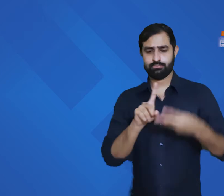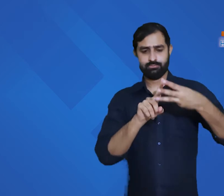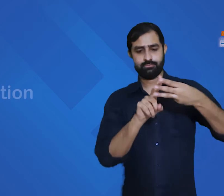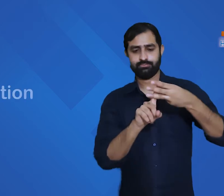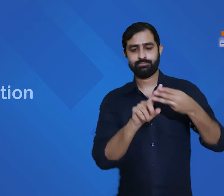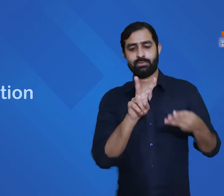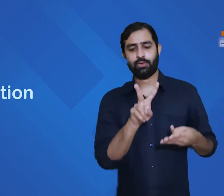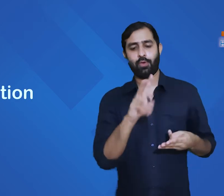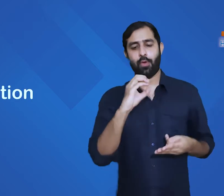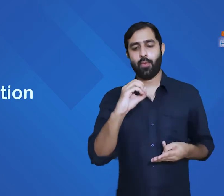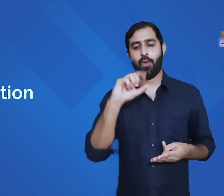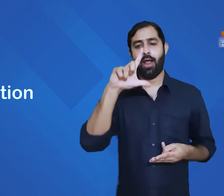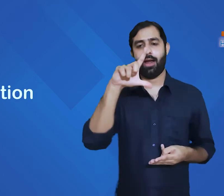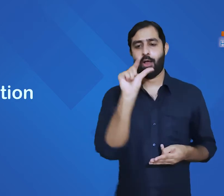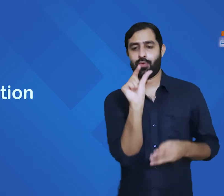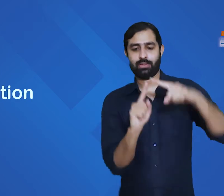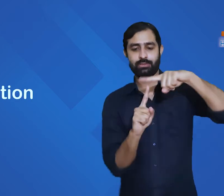What is evolution?